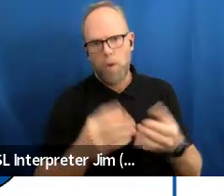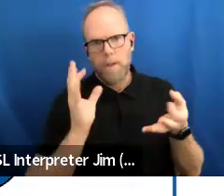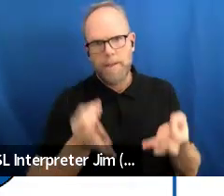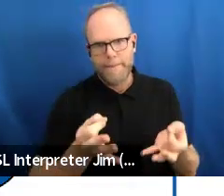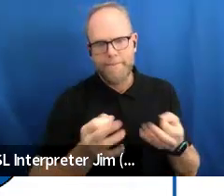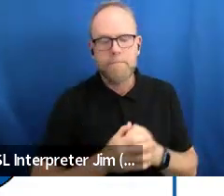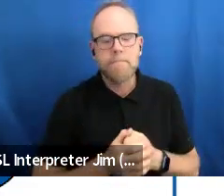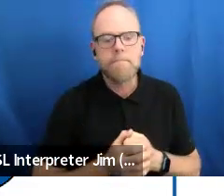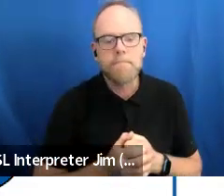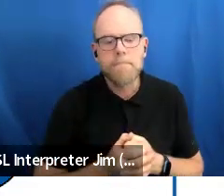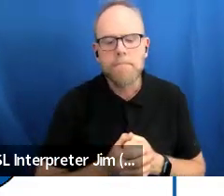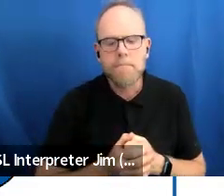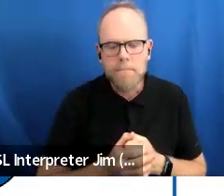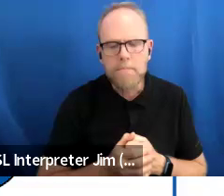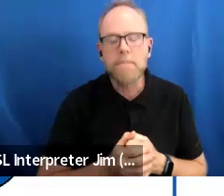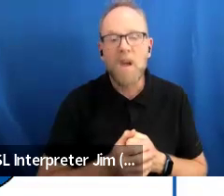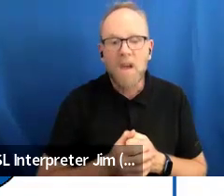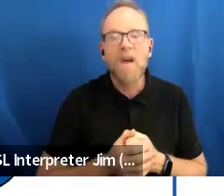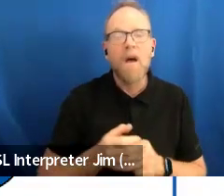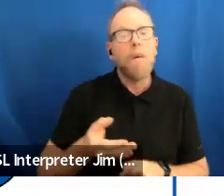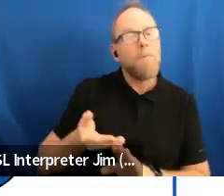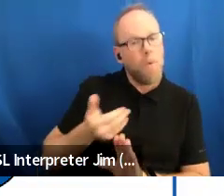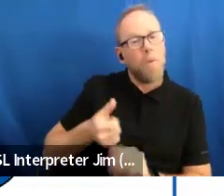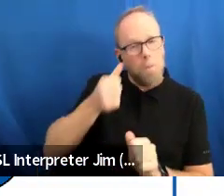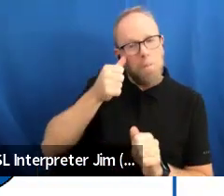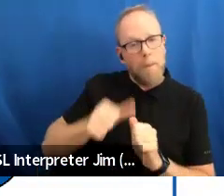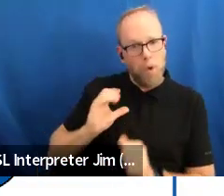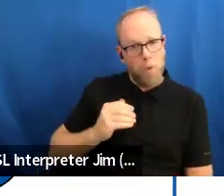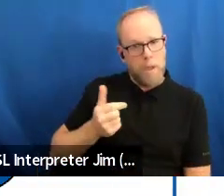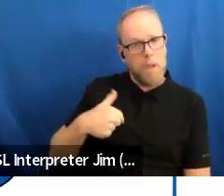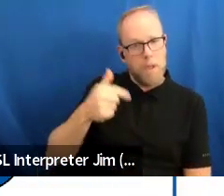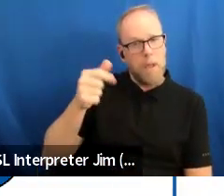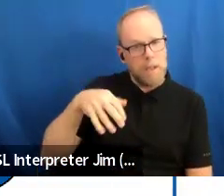before about how segregation really kept people from accessing their community,